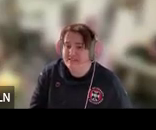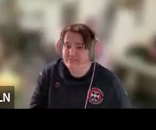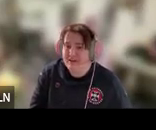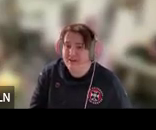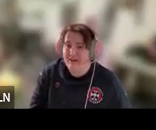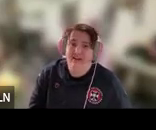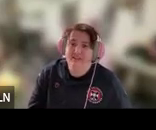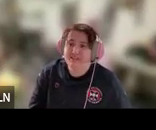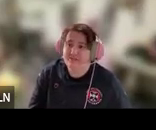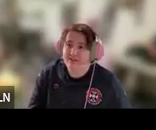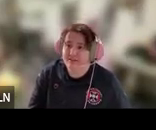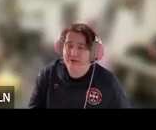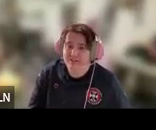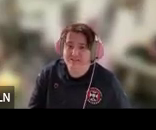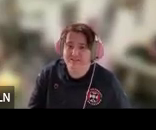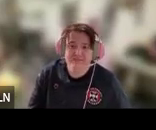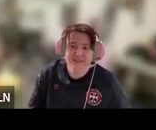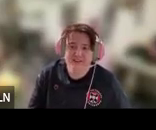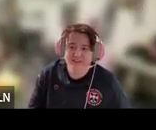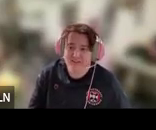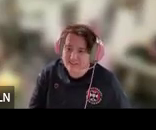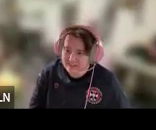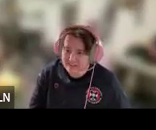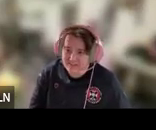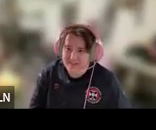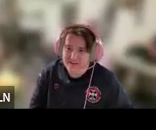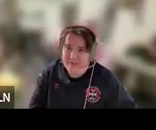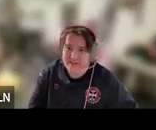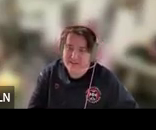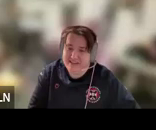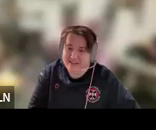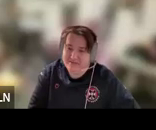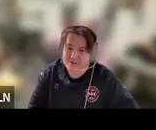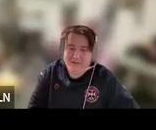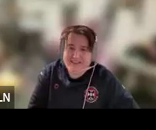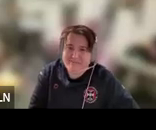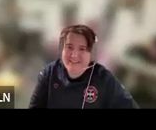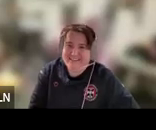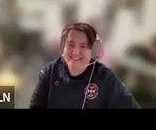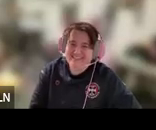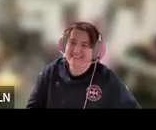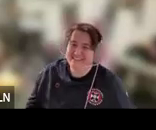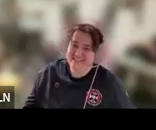that's what I've got. I'll stick around for questions, and I'm very sorry for going a little over there, Amelia. Thank you for reminding me.